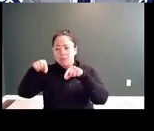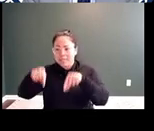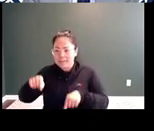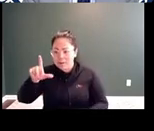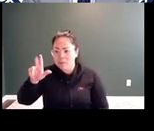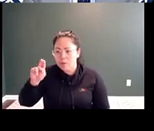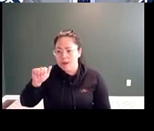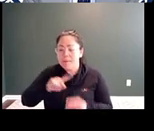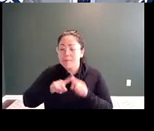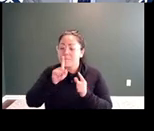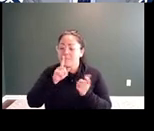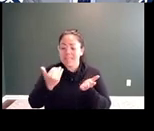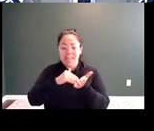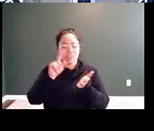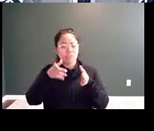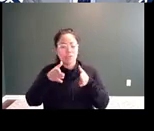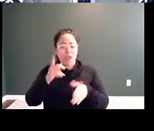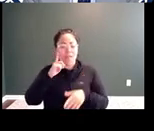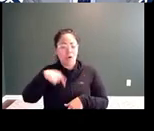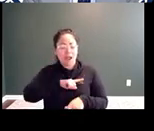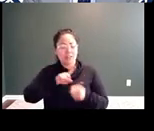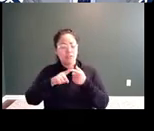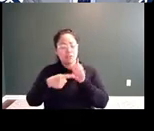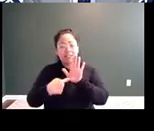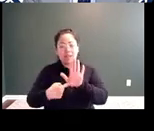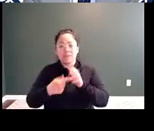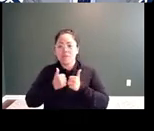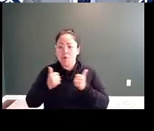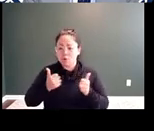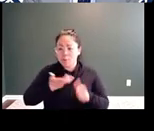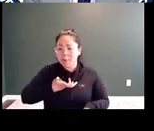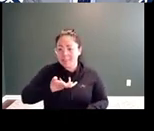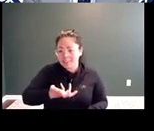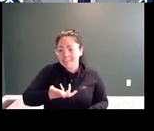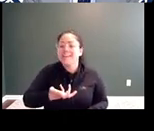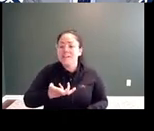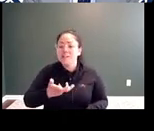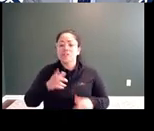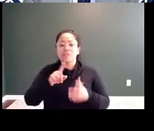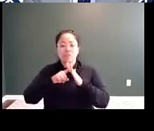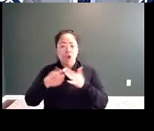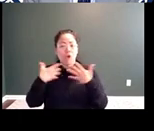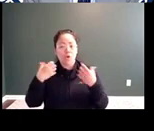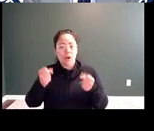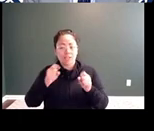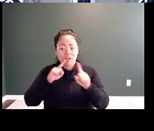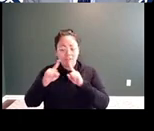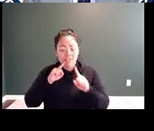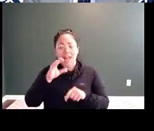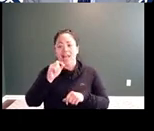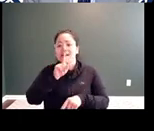But again, it's just a way for us to demonstrate some vulnerability, for us to start some courageous conversations, for us to actually talk about some things